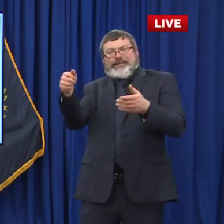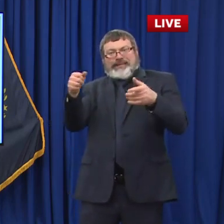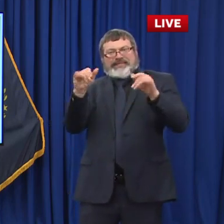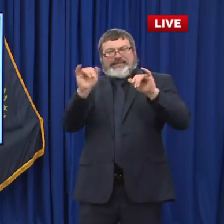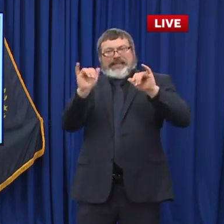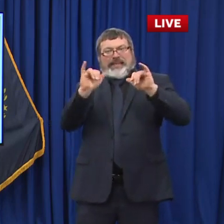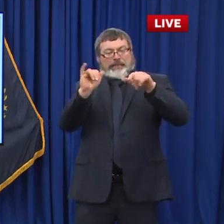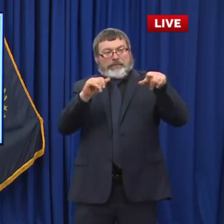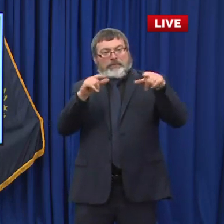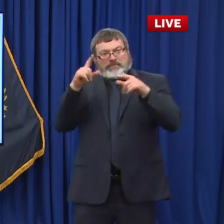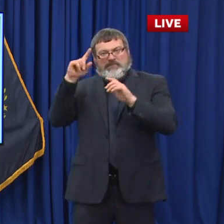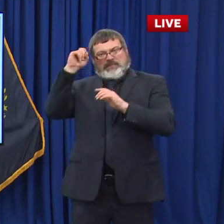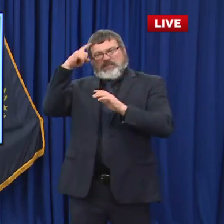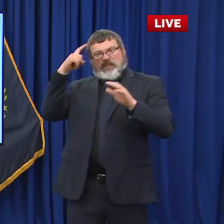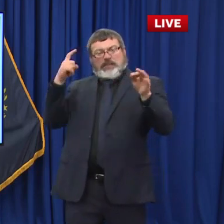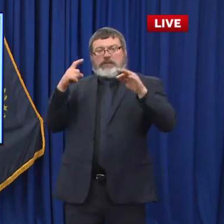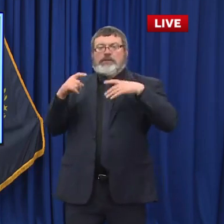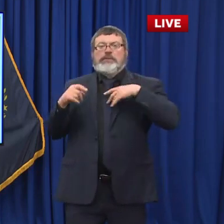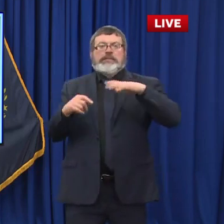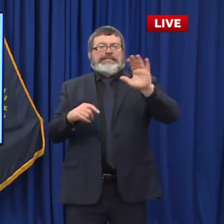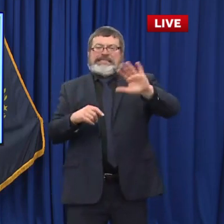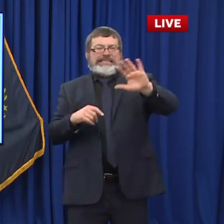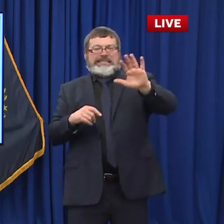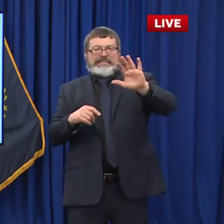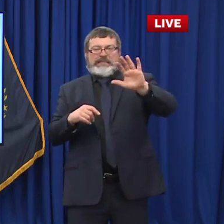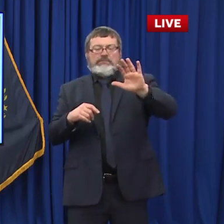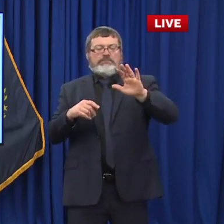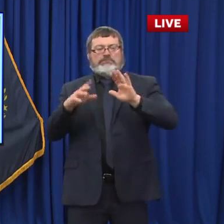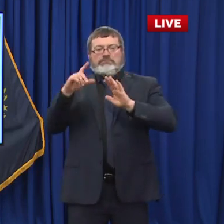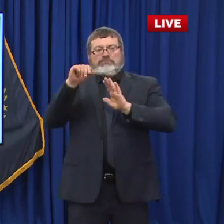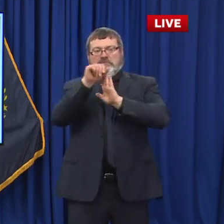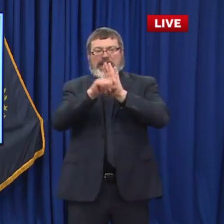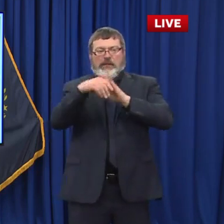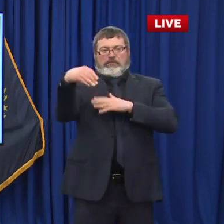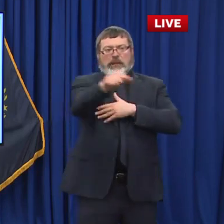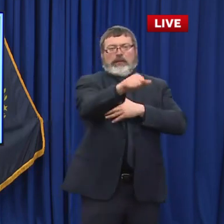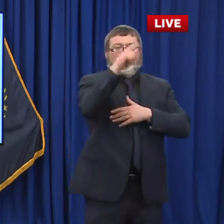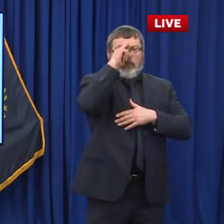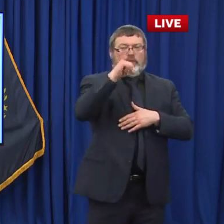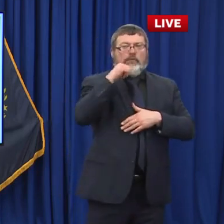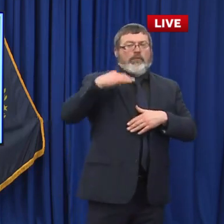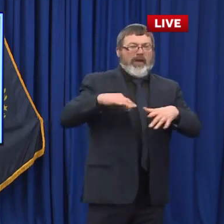THE FEDERAL GOVERNMENT HAS OFFERED TO PAY FOR PART OF THEIR UNEMPLOYMENT INSURANCE.